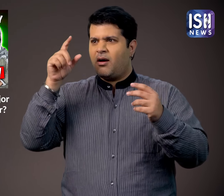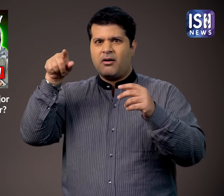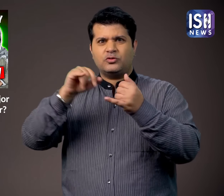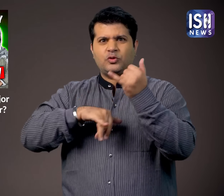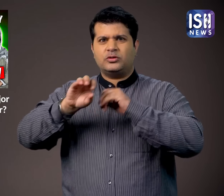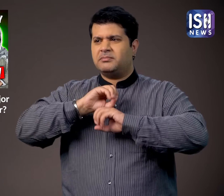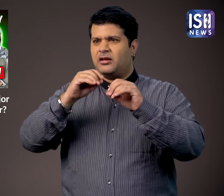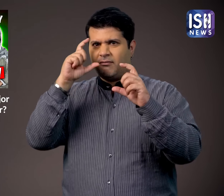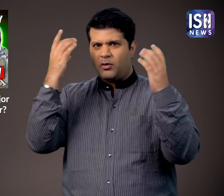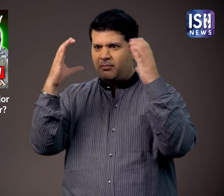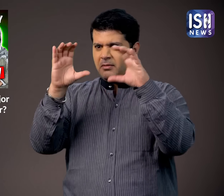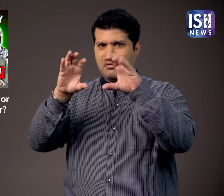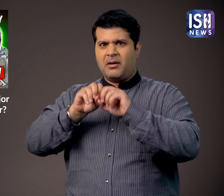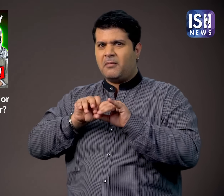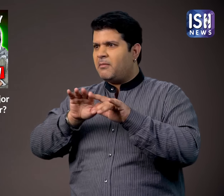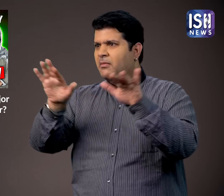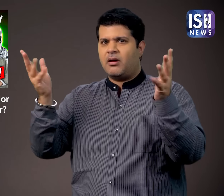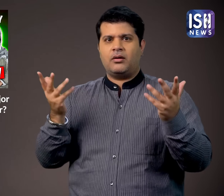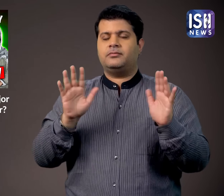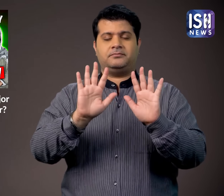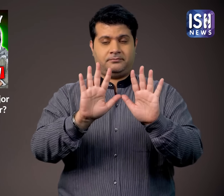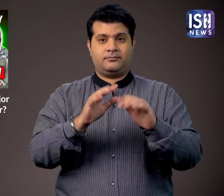But it is that what was reported on social media?!